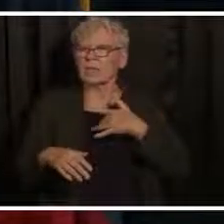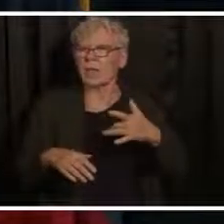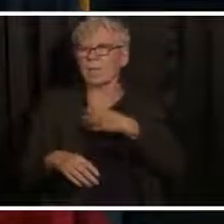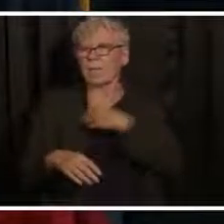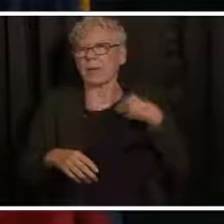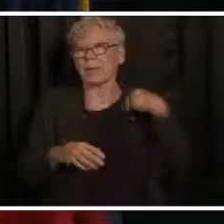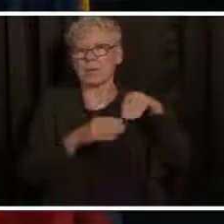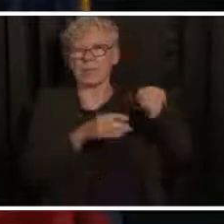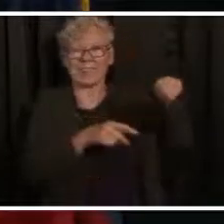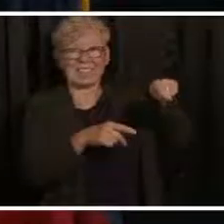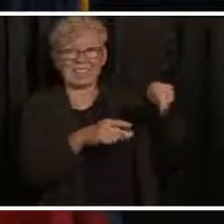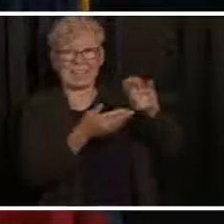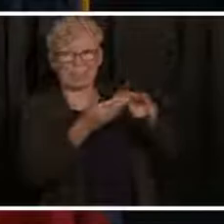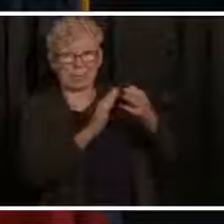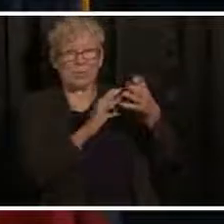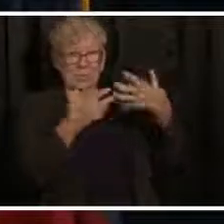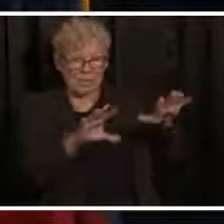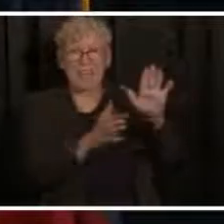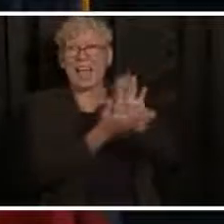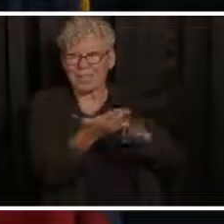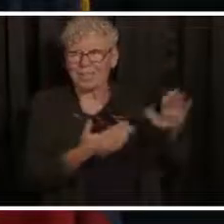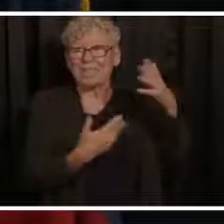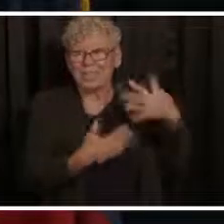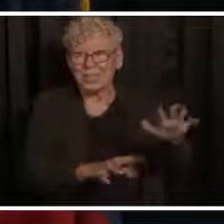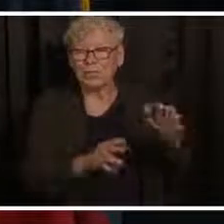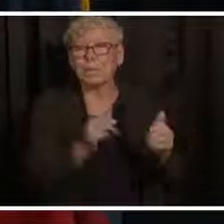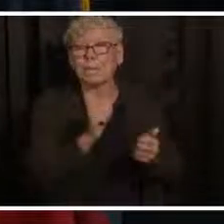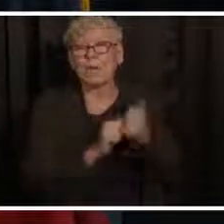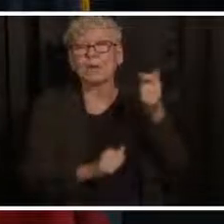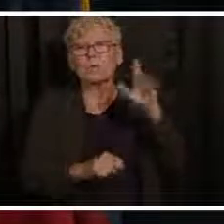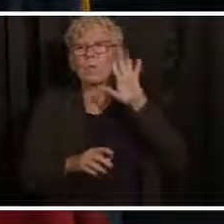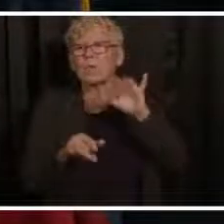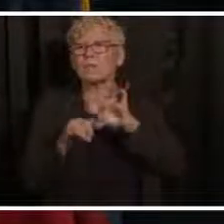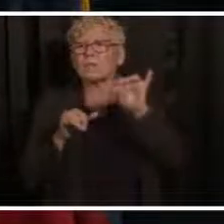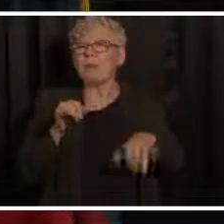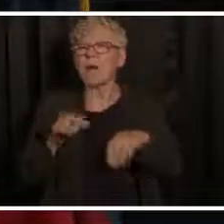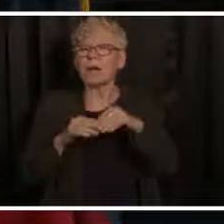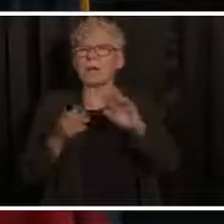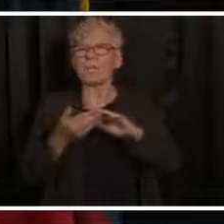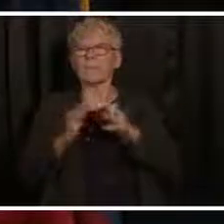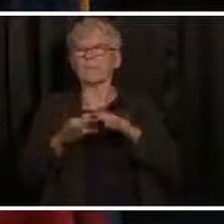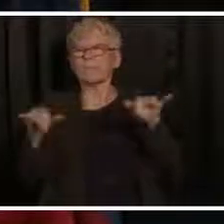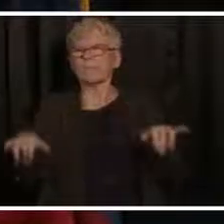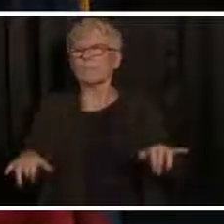communities after they graduate. That's our number one mission is to help our students change their lives by getting